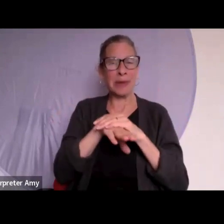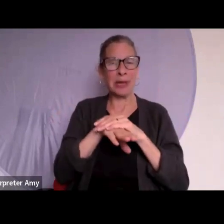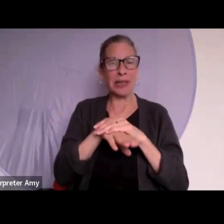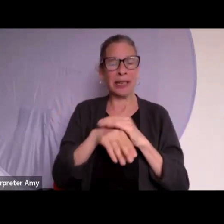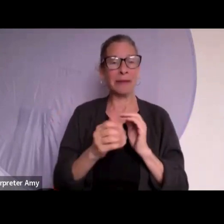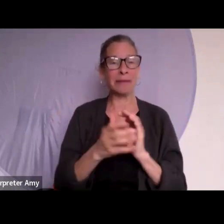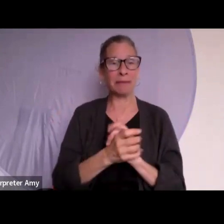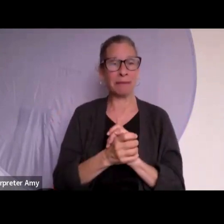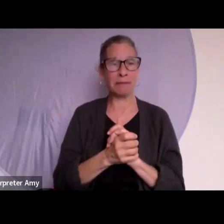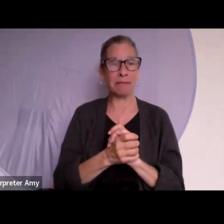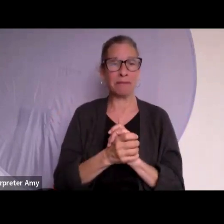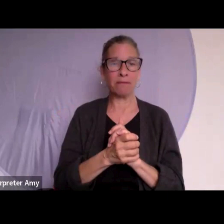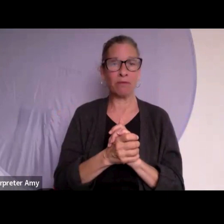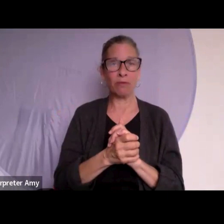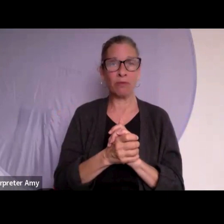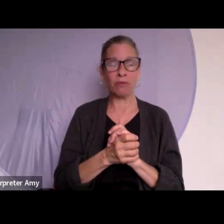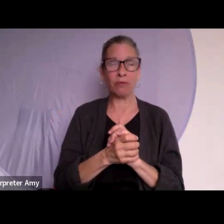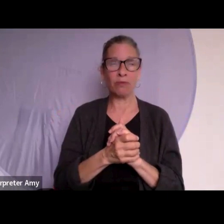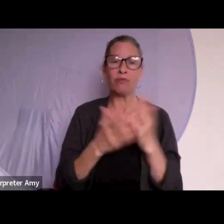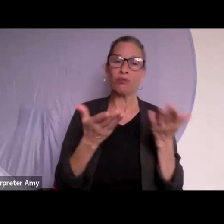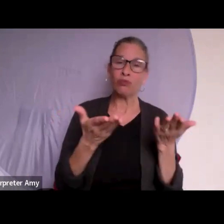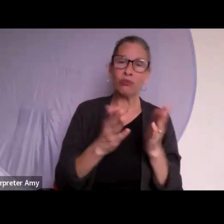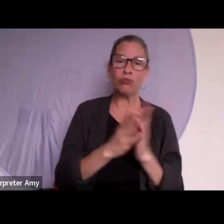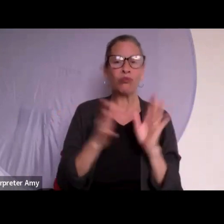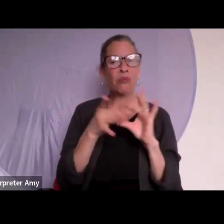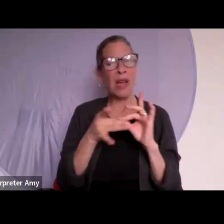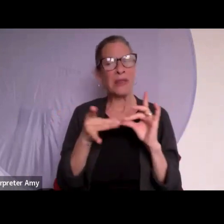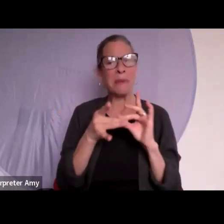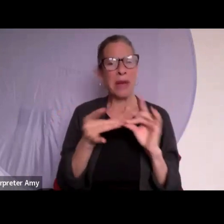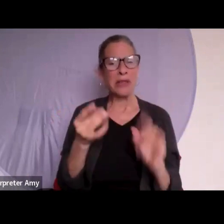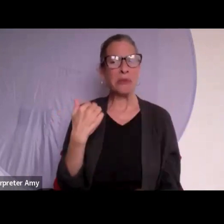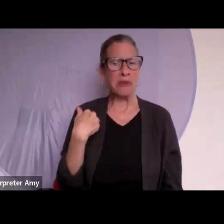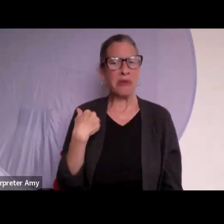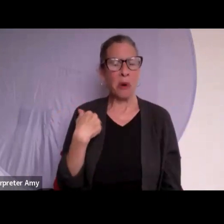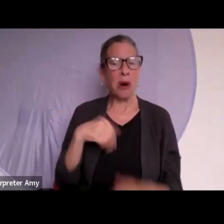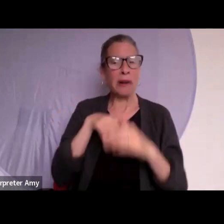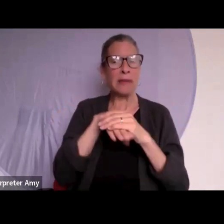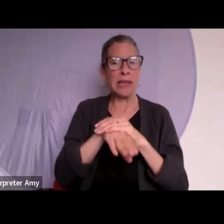we have here a little list of some of the things as I've said before, accessibility is something that's always